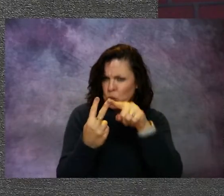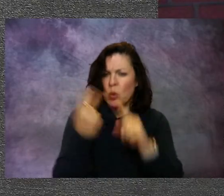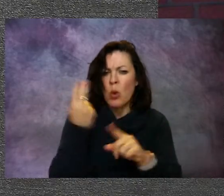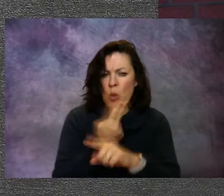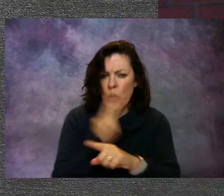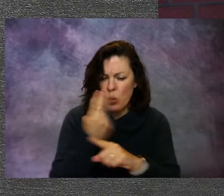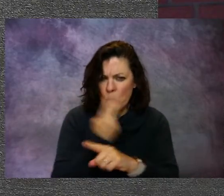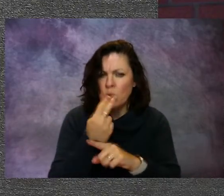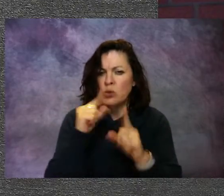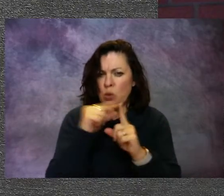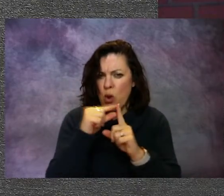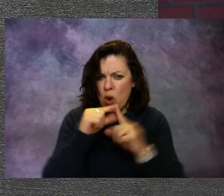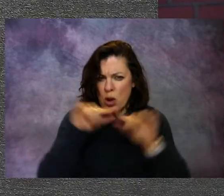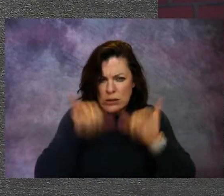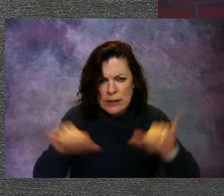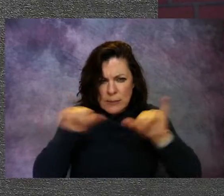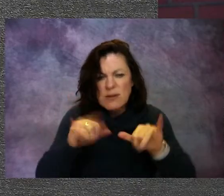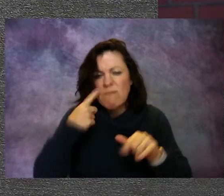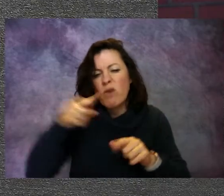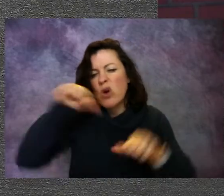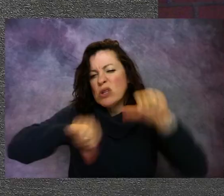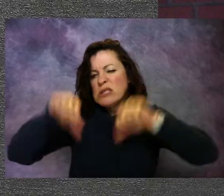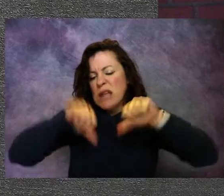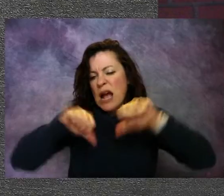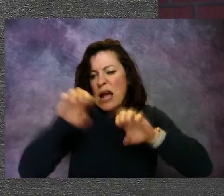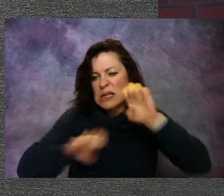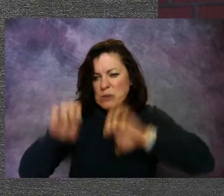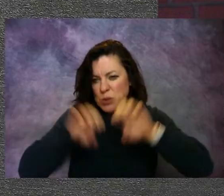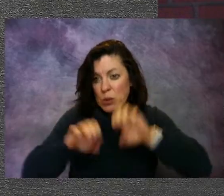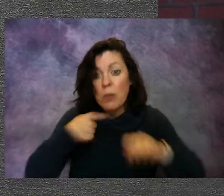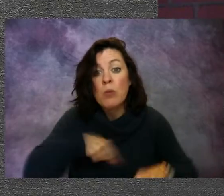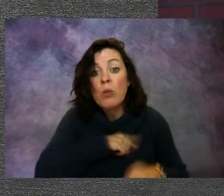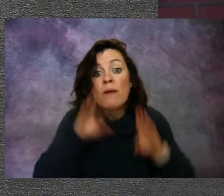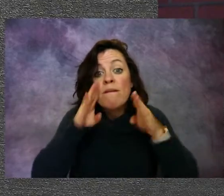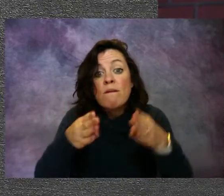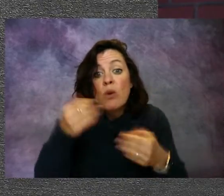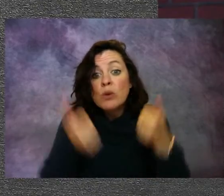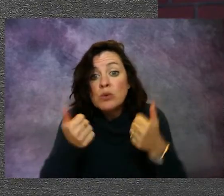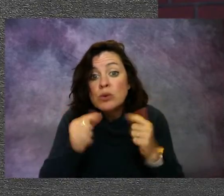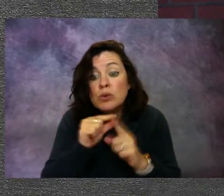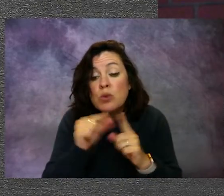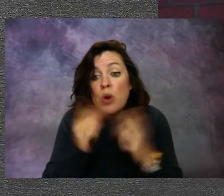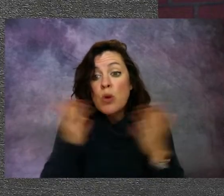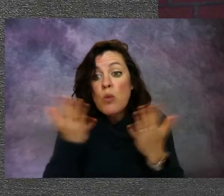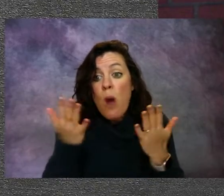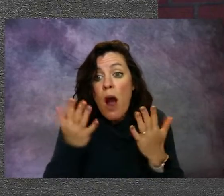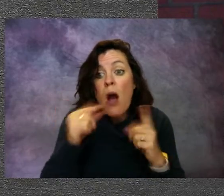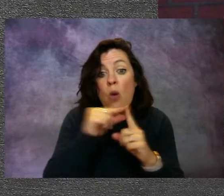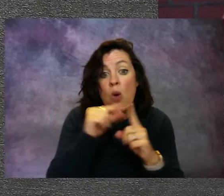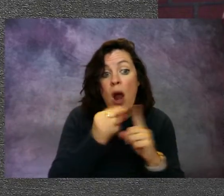as our main focus for today. So, our main focus is gonna be on the words hot